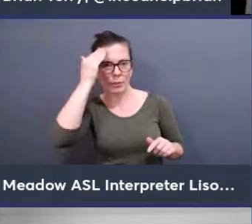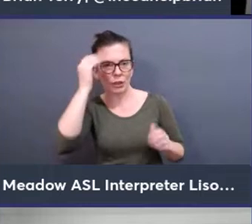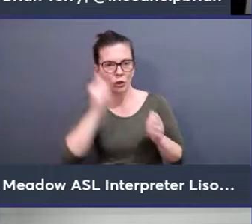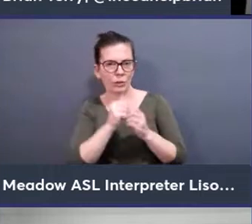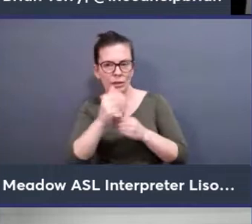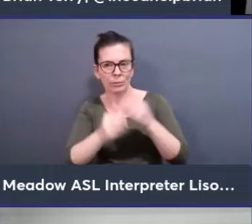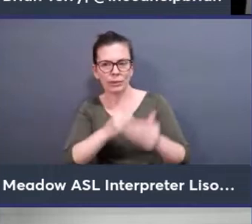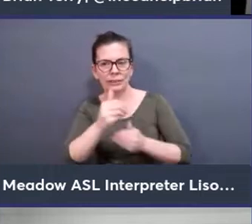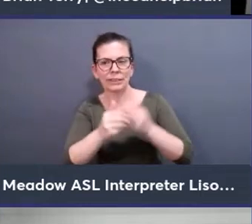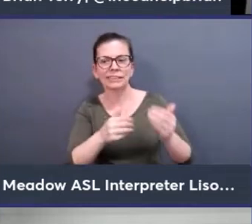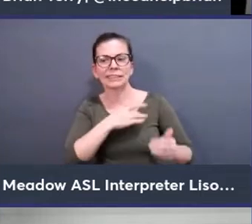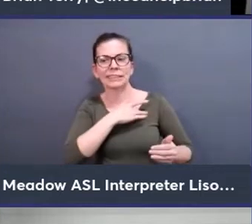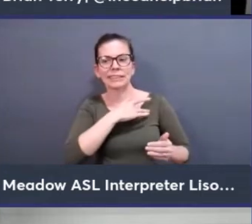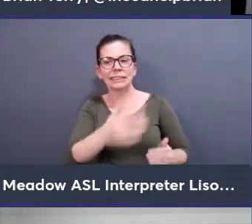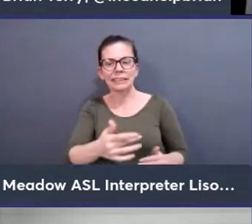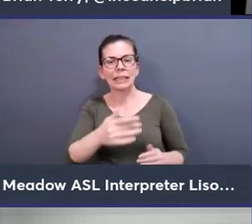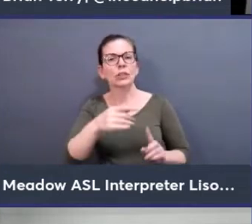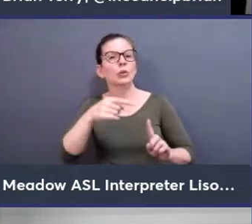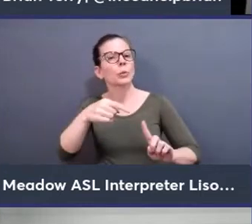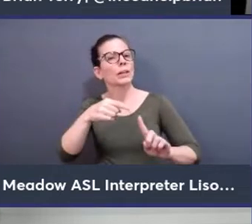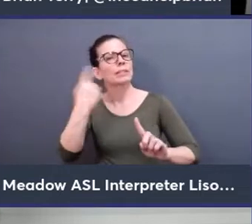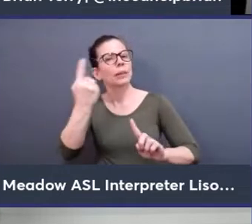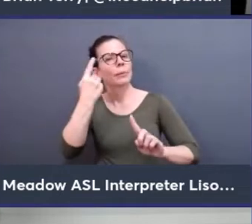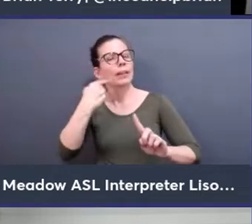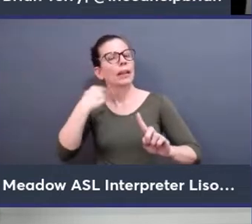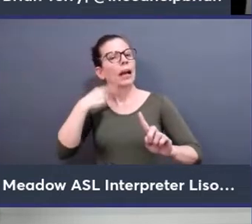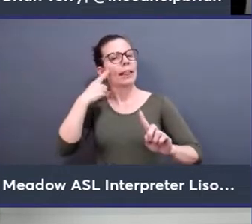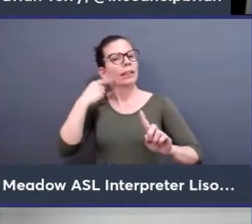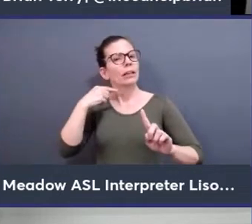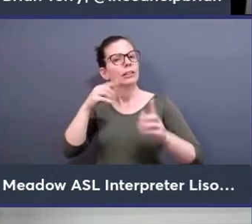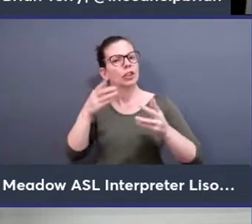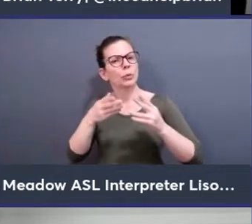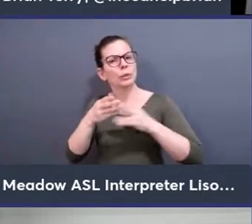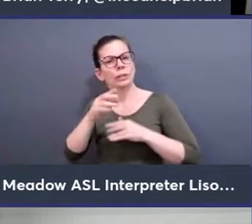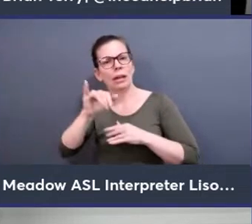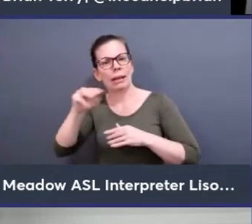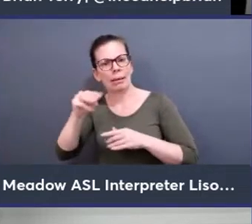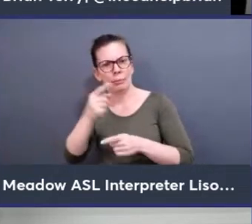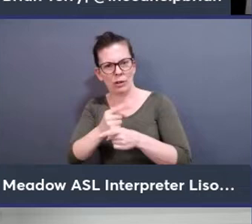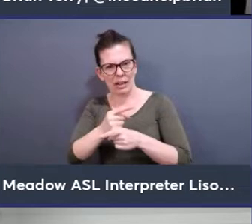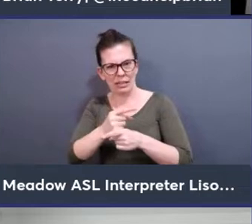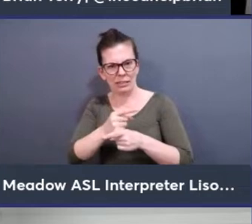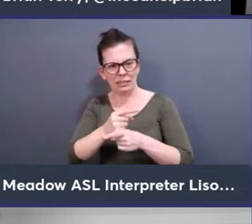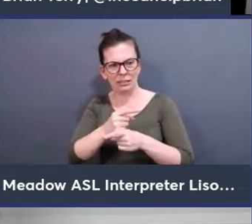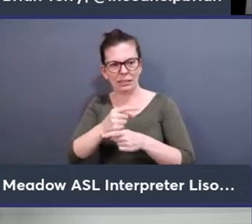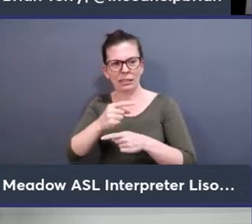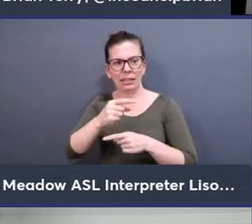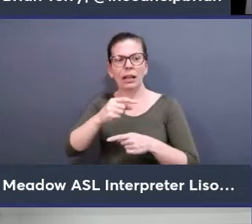this is usually something that I believe that you would go through IAM, right, and you-- That is correct.